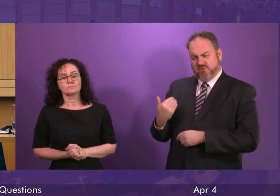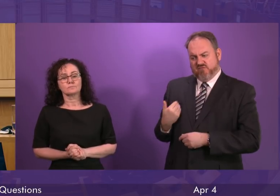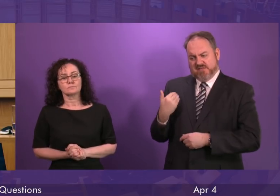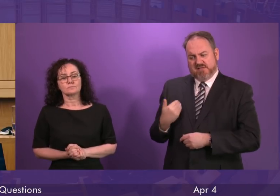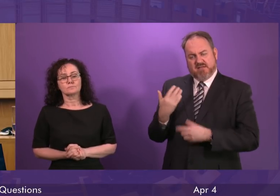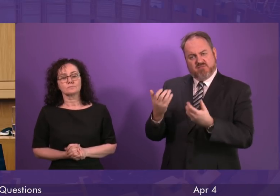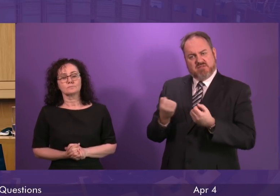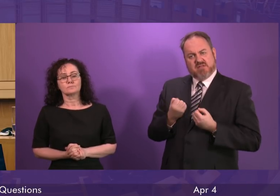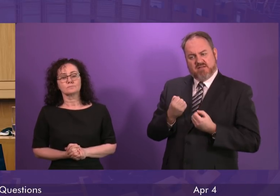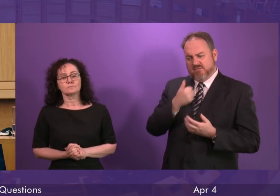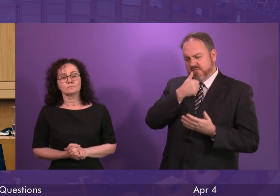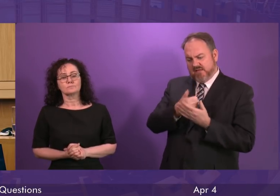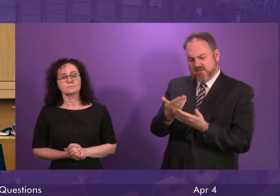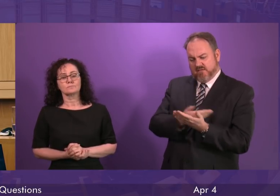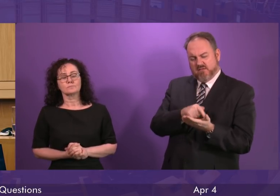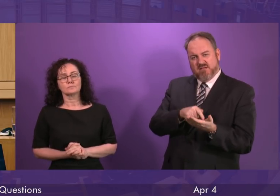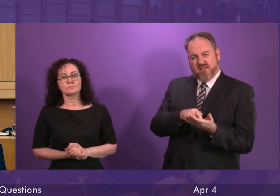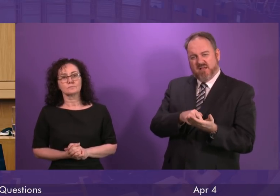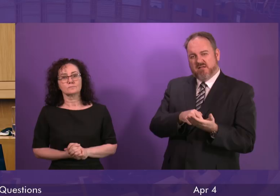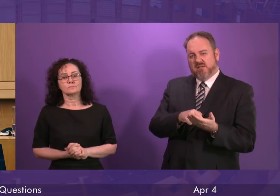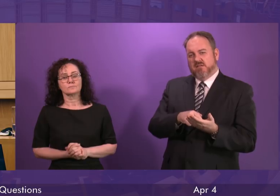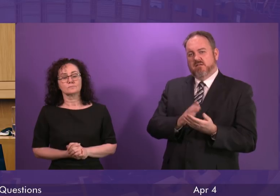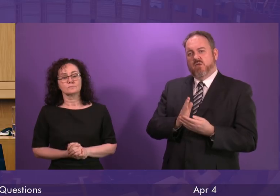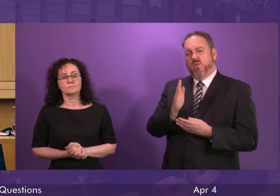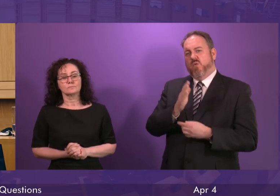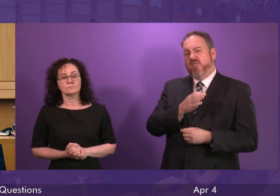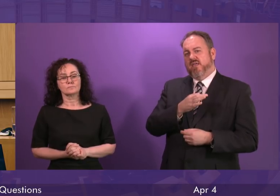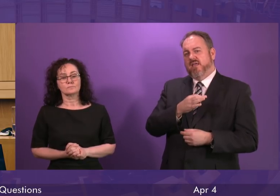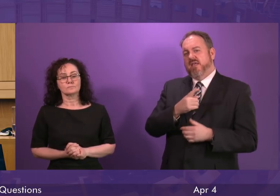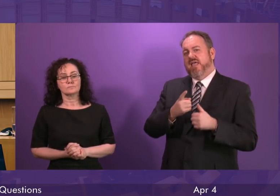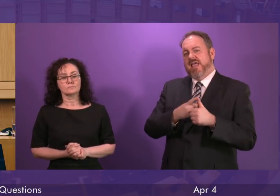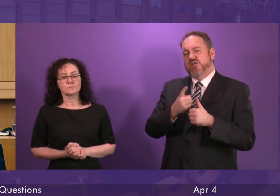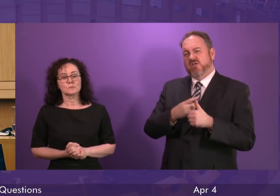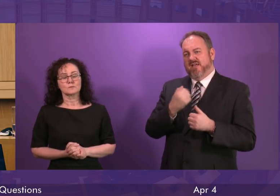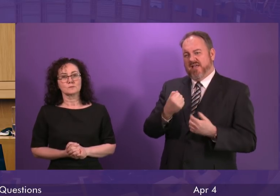confirming that North Ayrshire has a backlog of 100 people waiting for funding. According